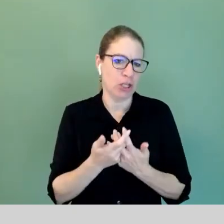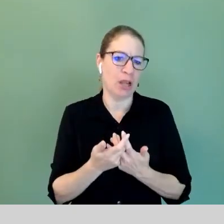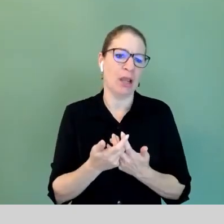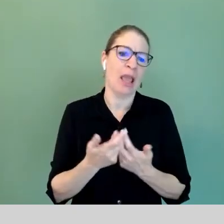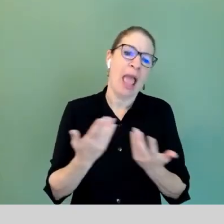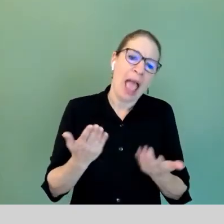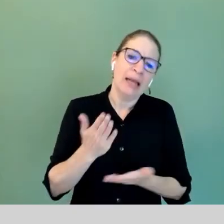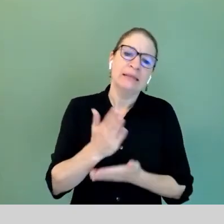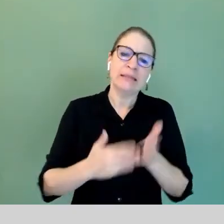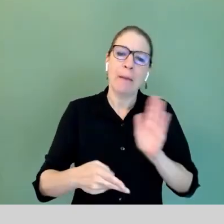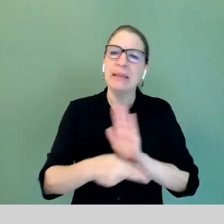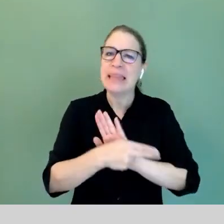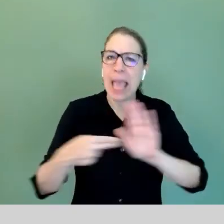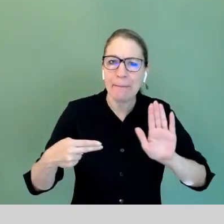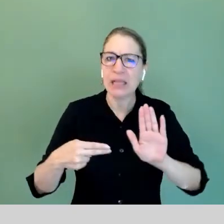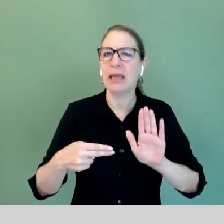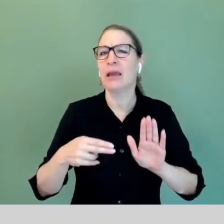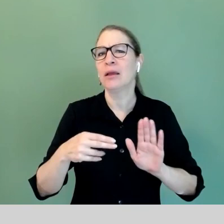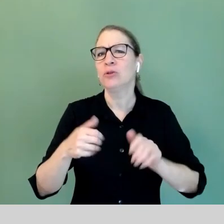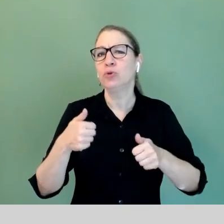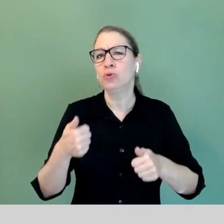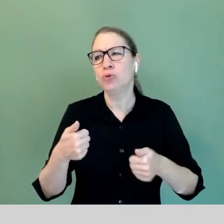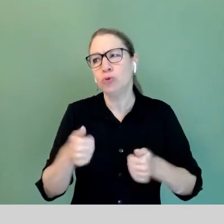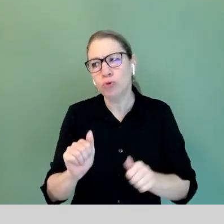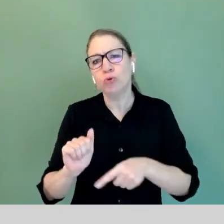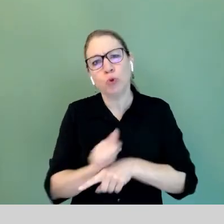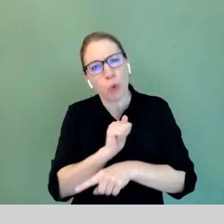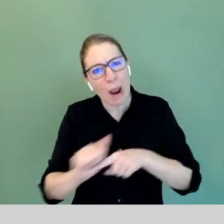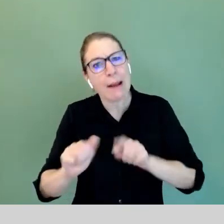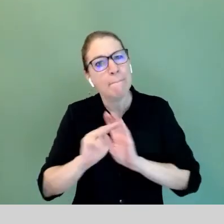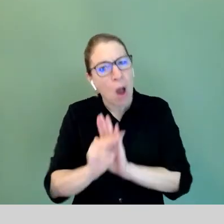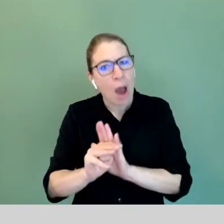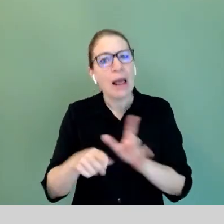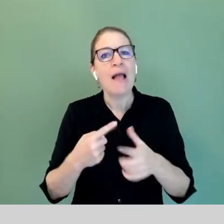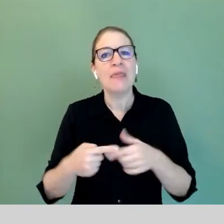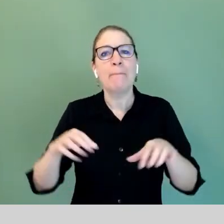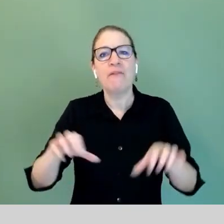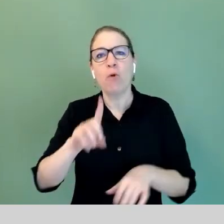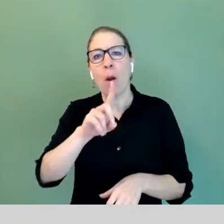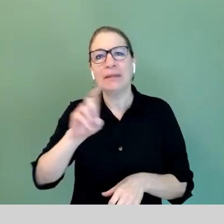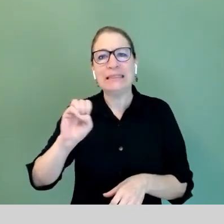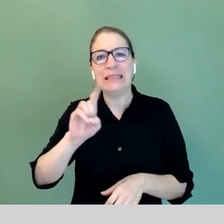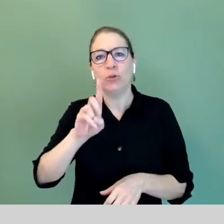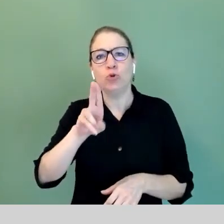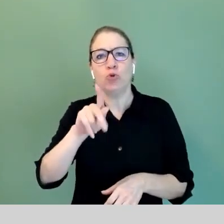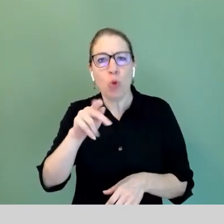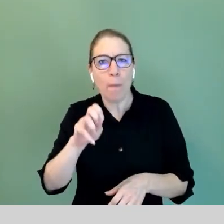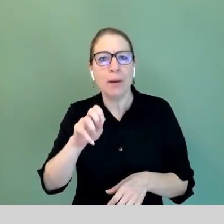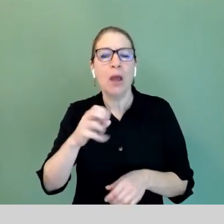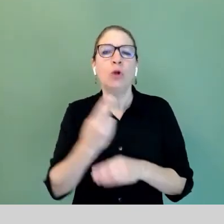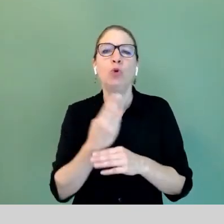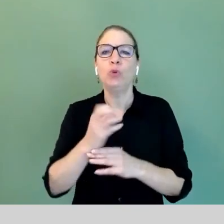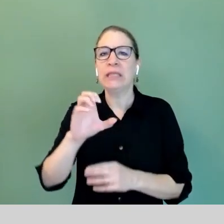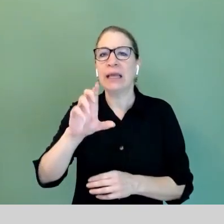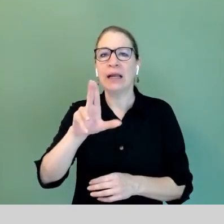and some labeling to train a model to then perform deduplication and show you what's called clusters.